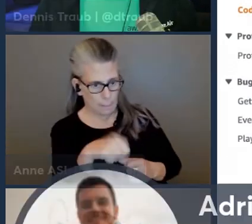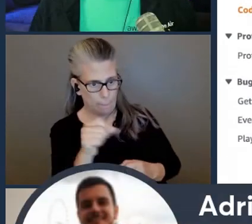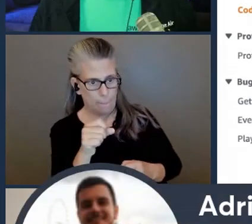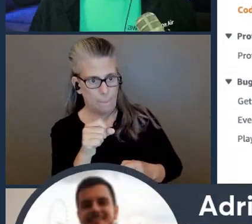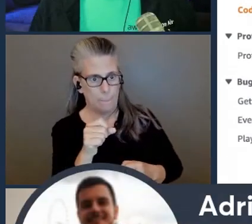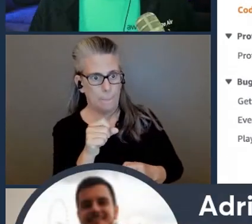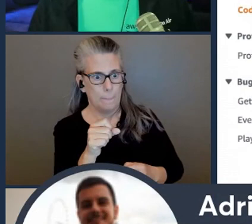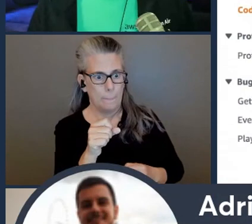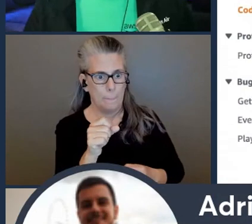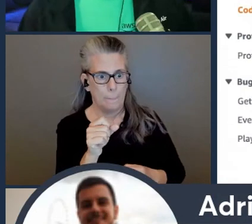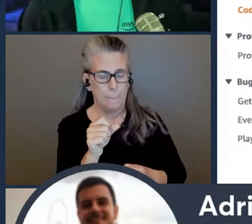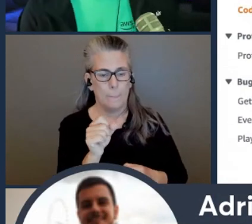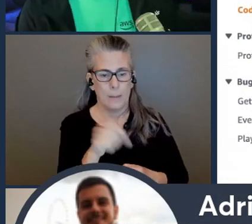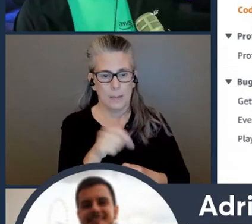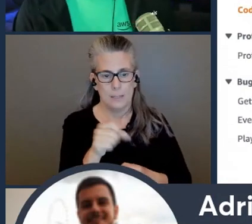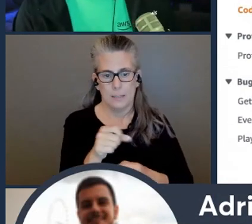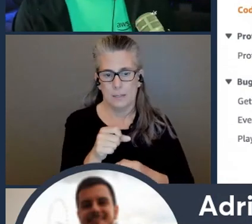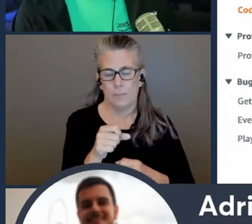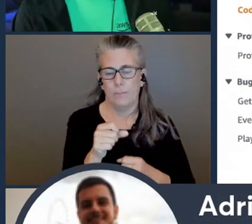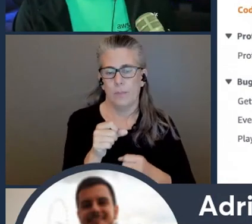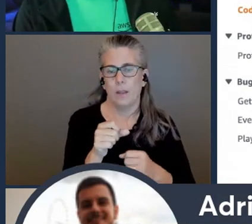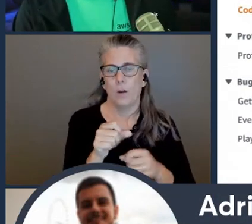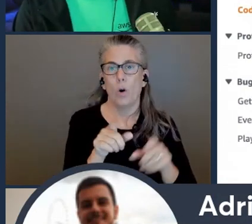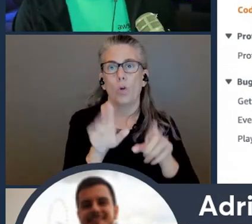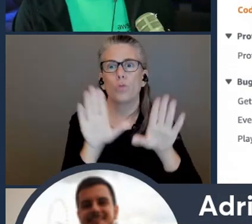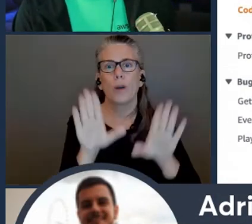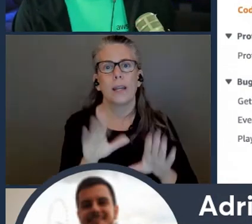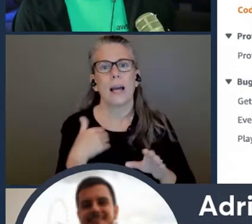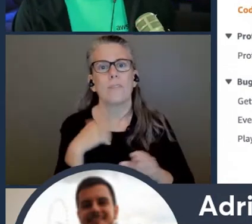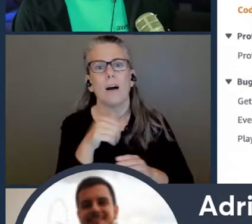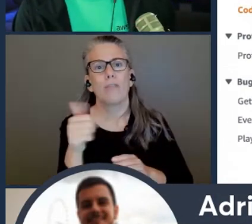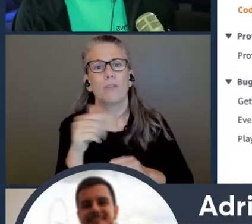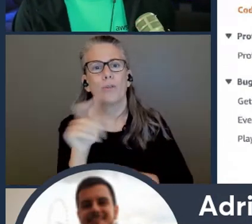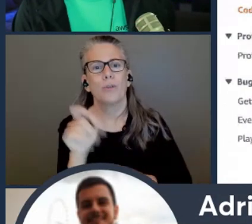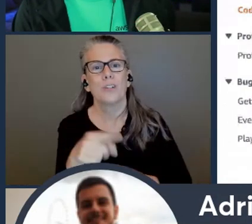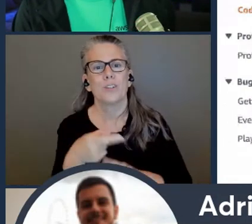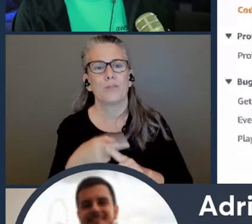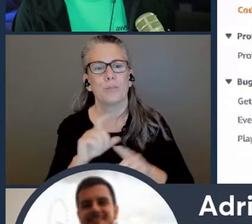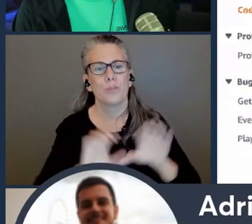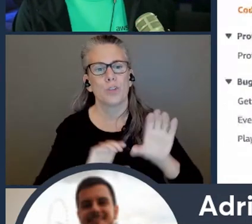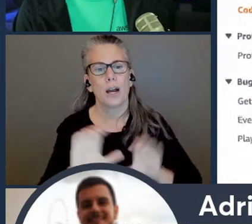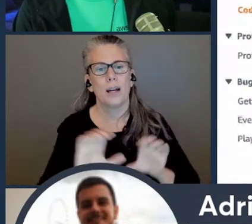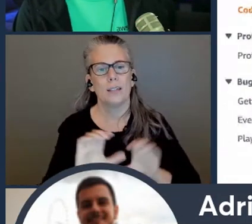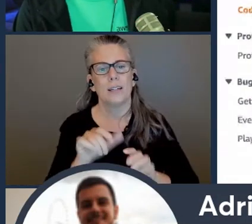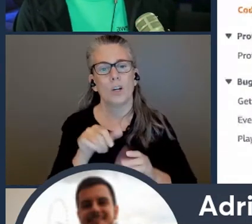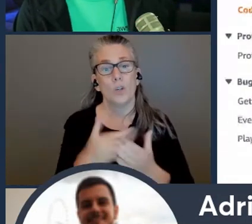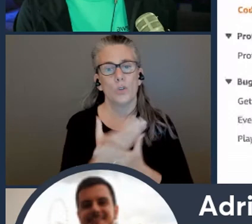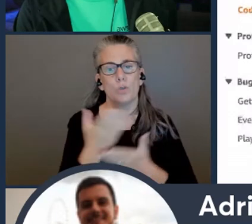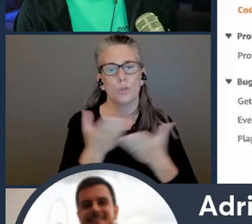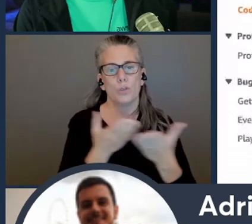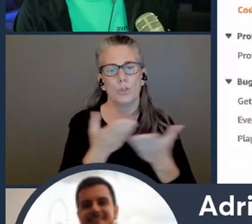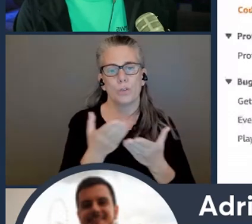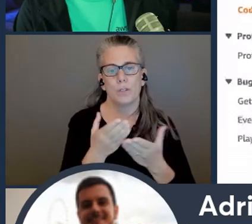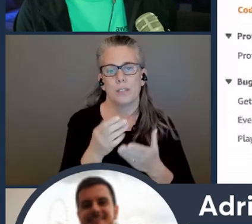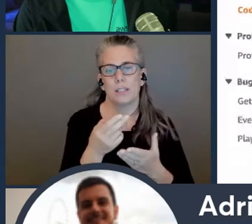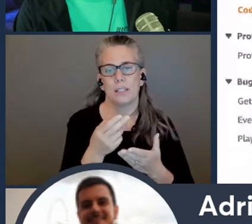That's great, and we have exactly a question around that, "Are these new services, this and the bugbust, available to Prime members, students? Do you have any promotions?